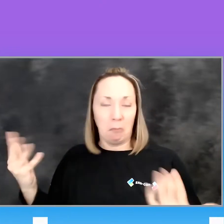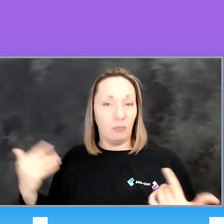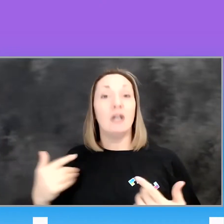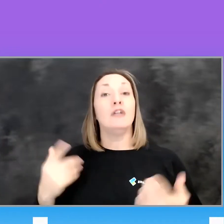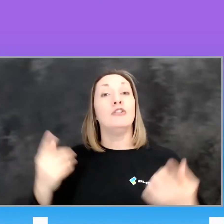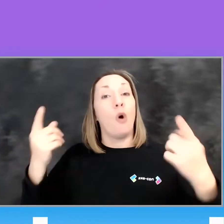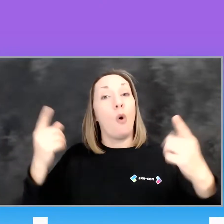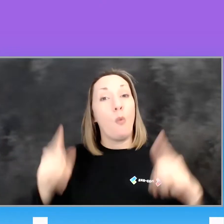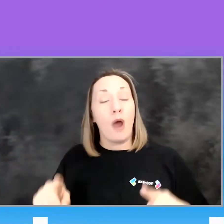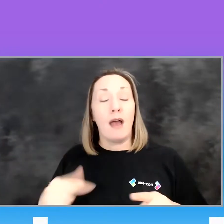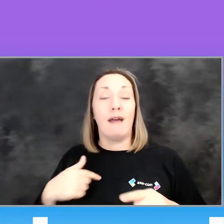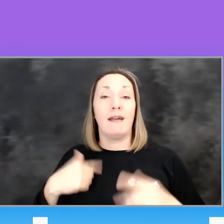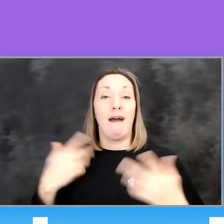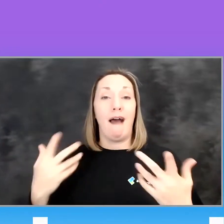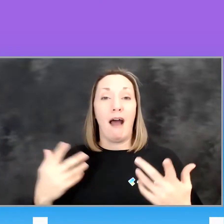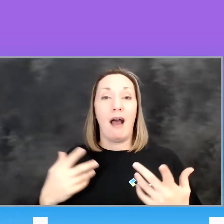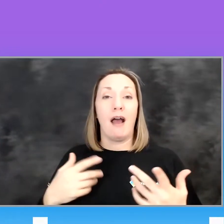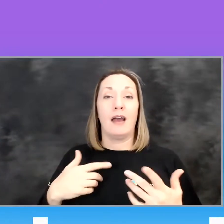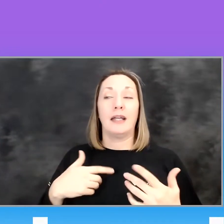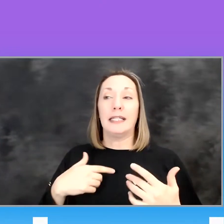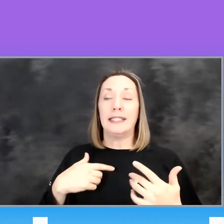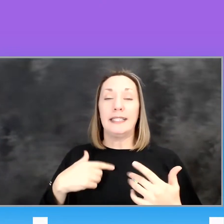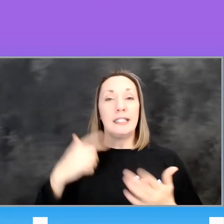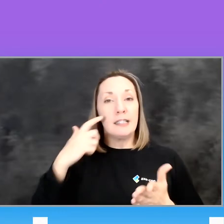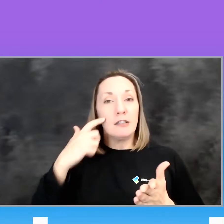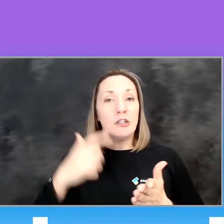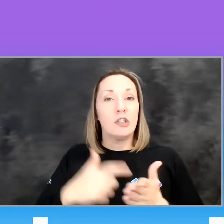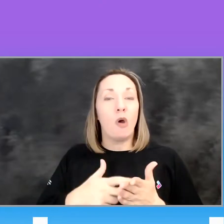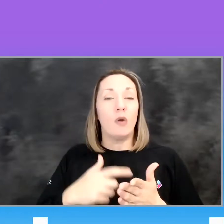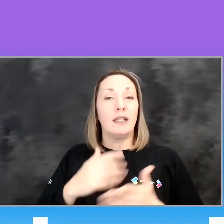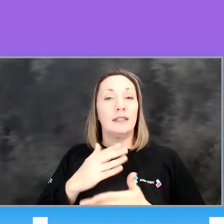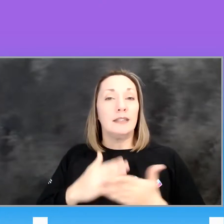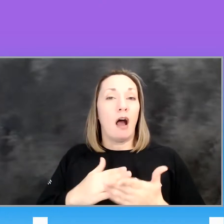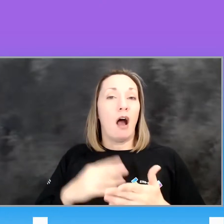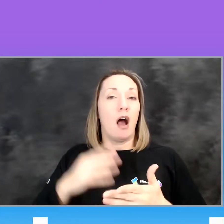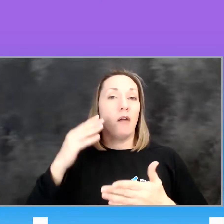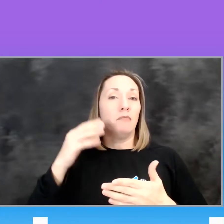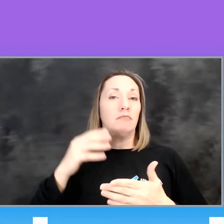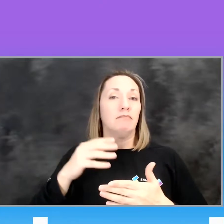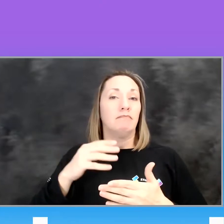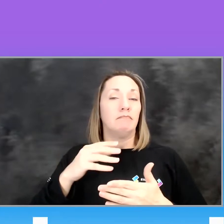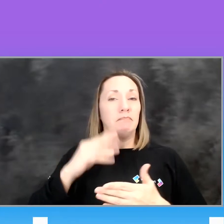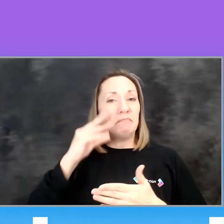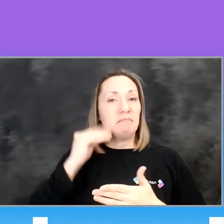when I came across certain